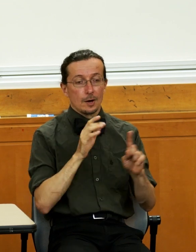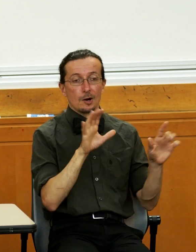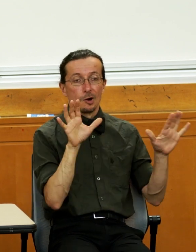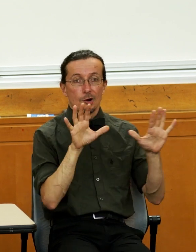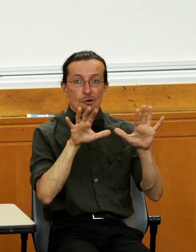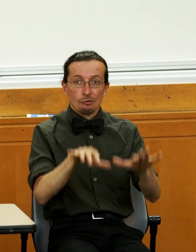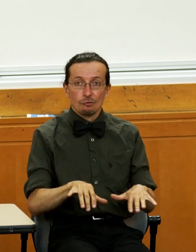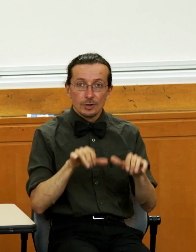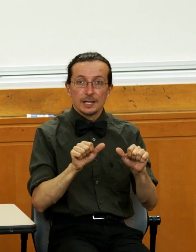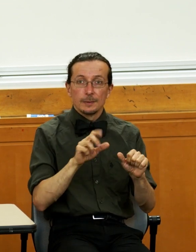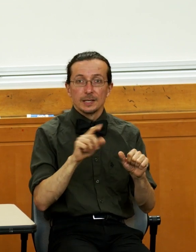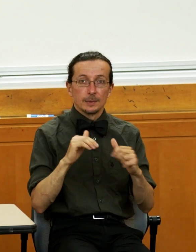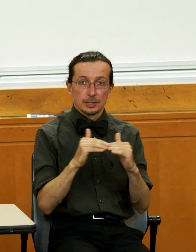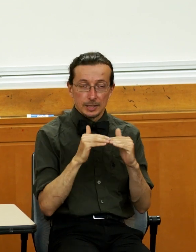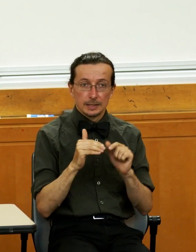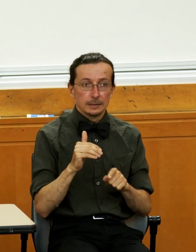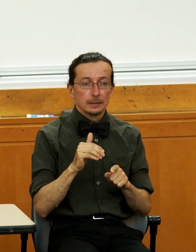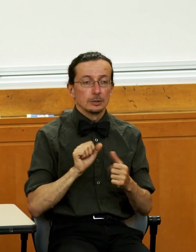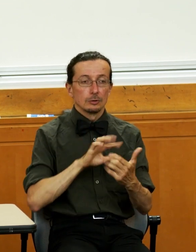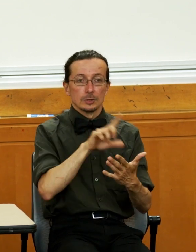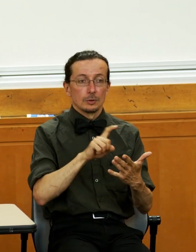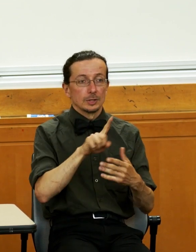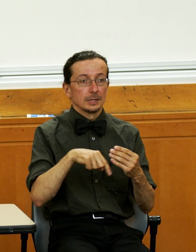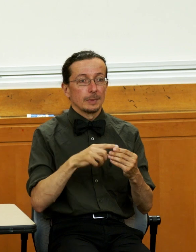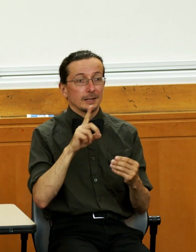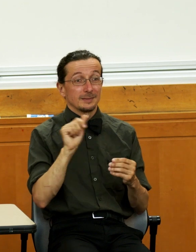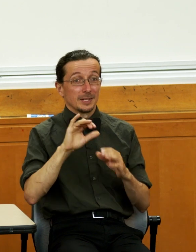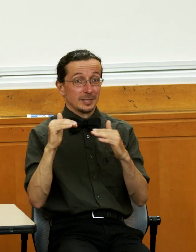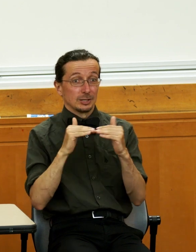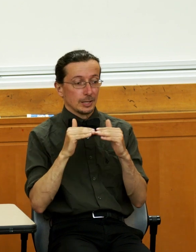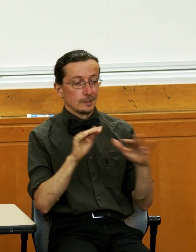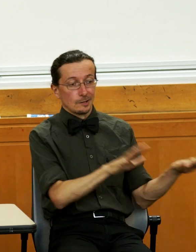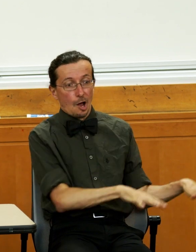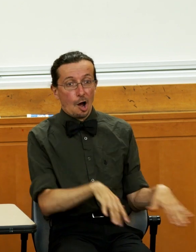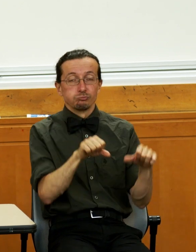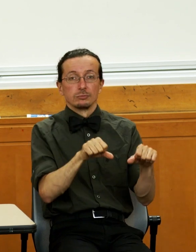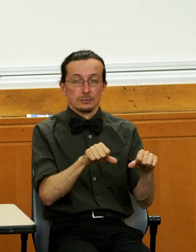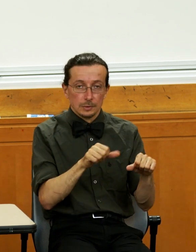address the question of the appropriation of Disability Justice and to discuss, first,